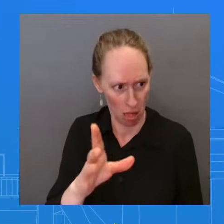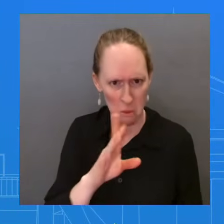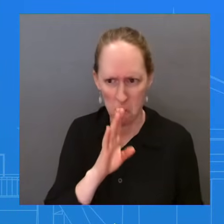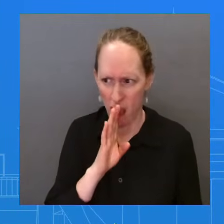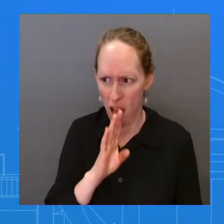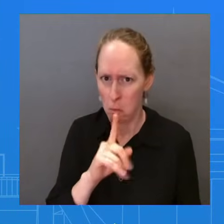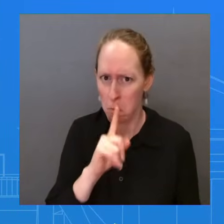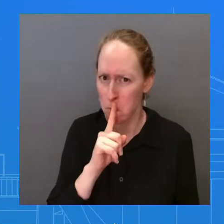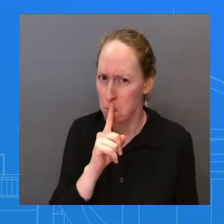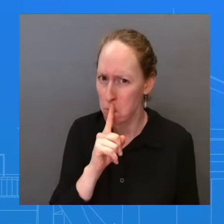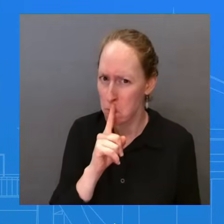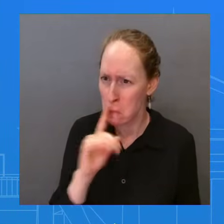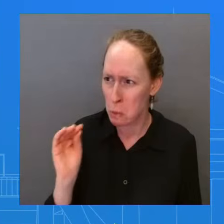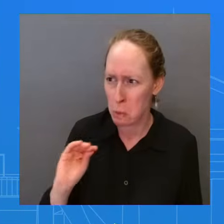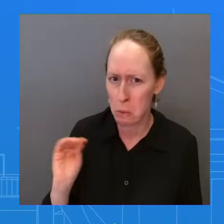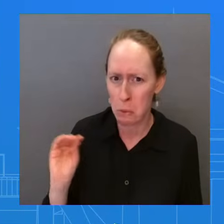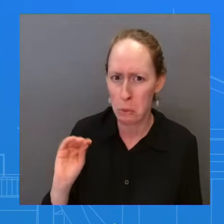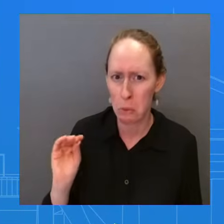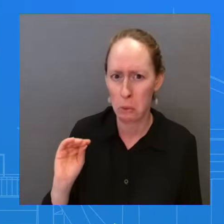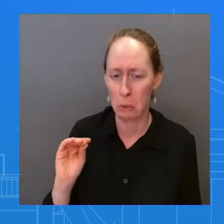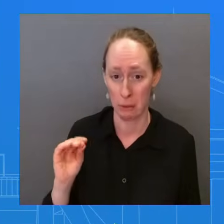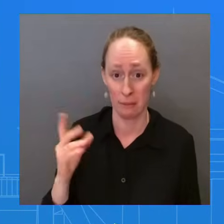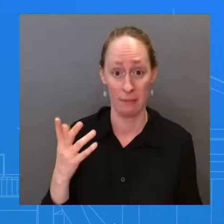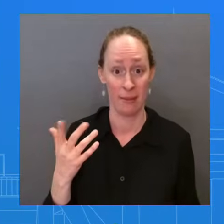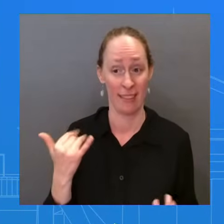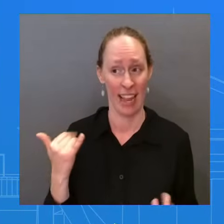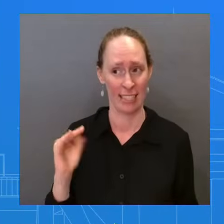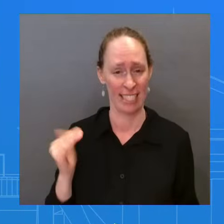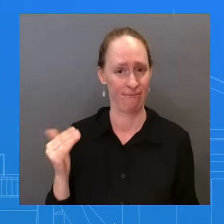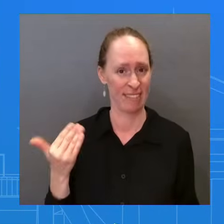Is that why President Biden hasn't set a date to go down there? Mr. Kirby: No.